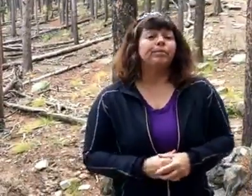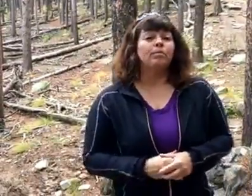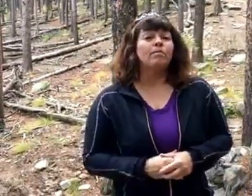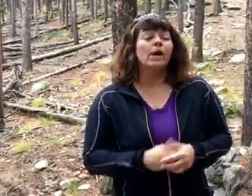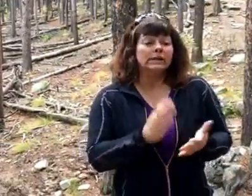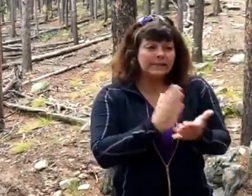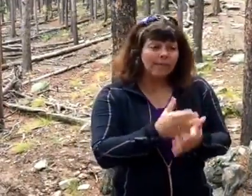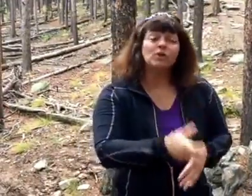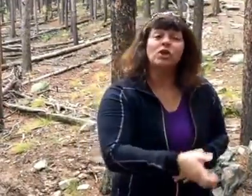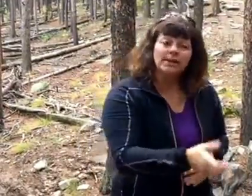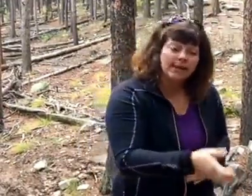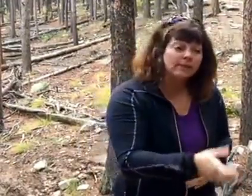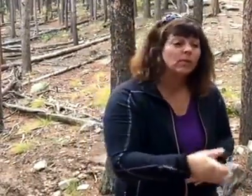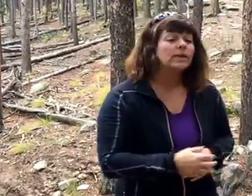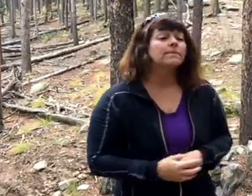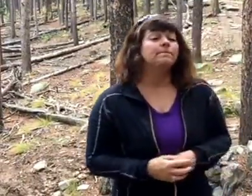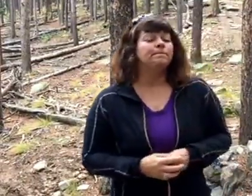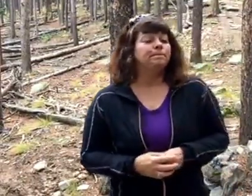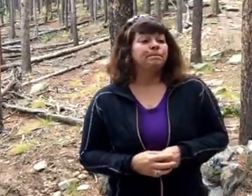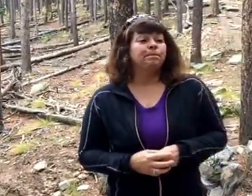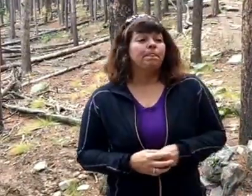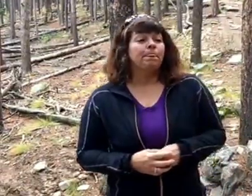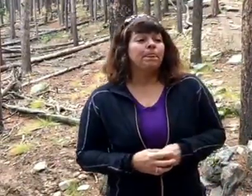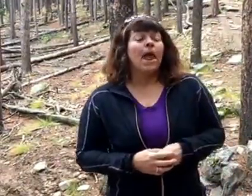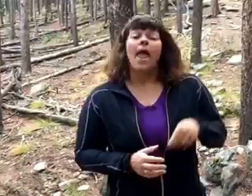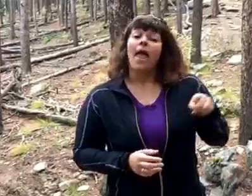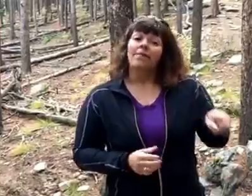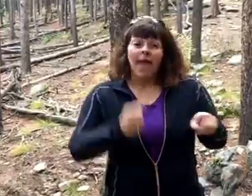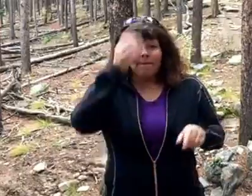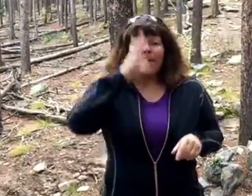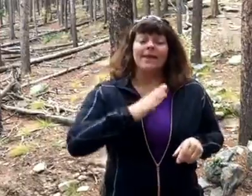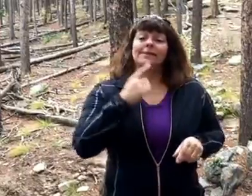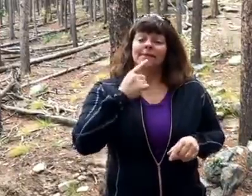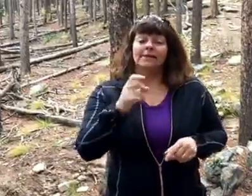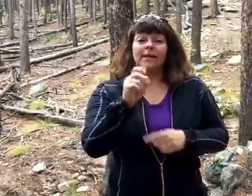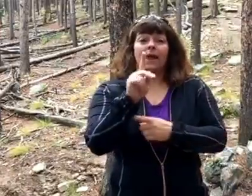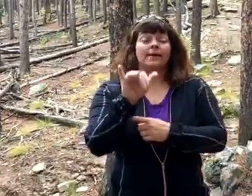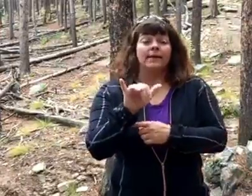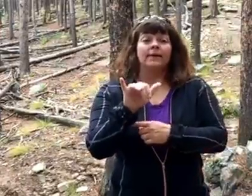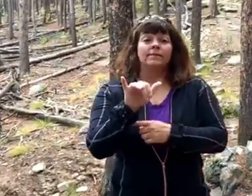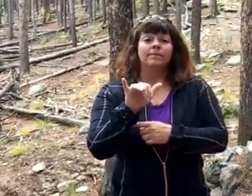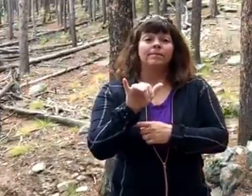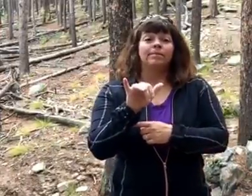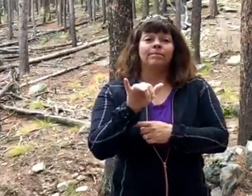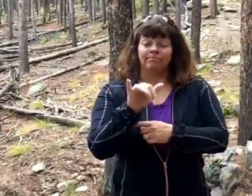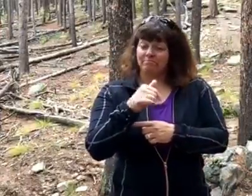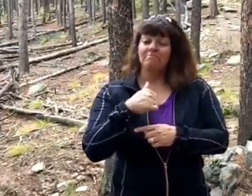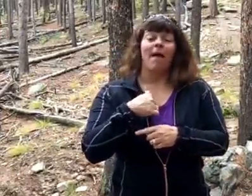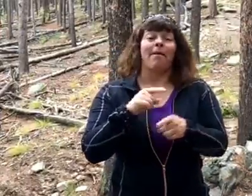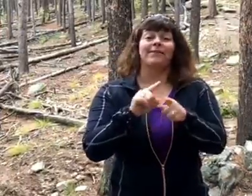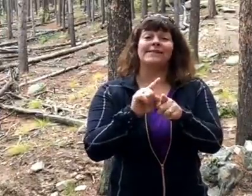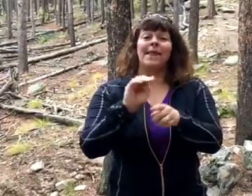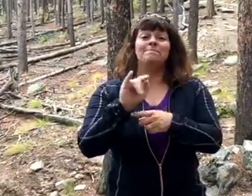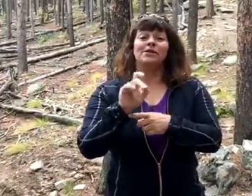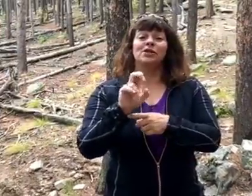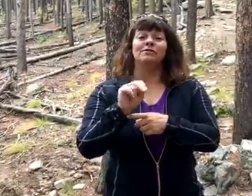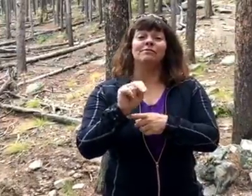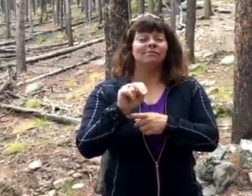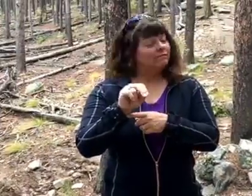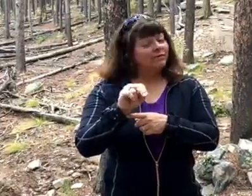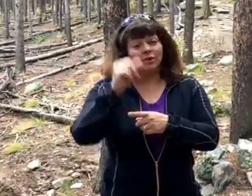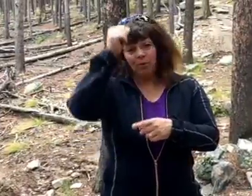stopped to shake hands and that man said to Kennedy, "I'm on the same mission, to